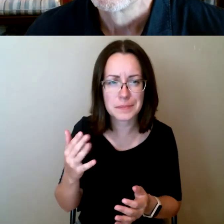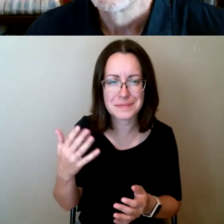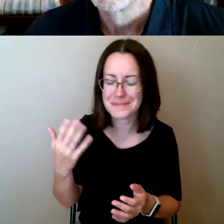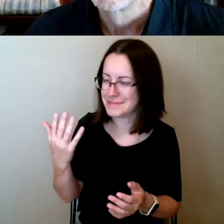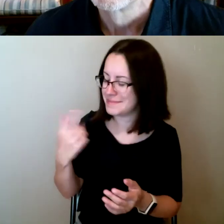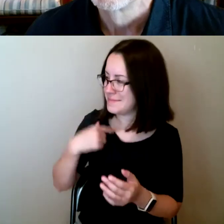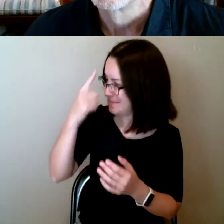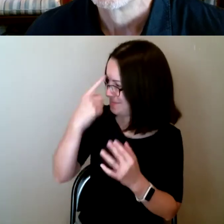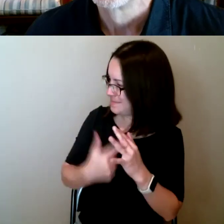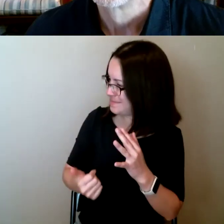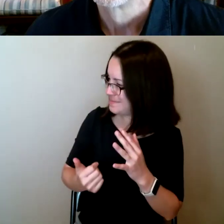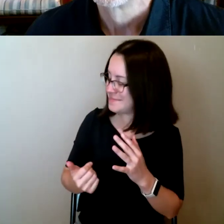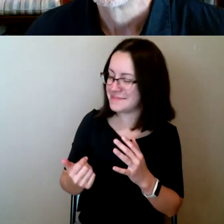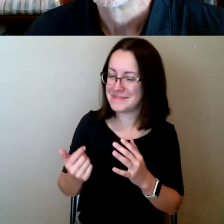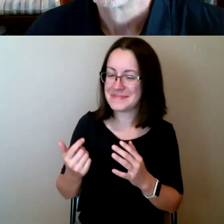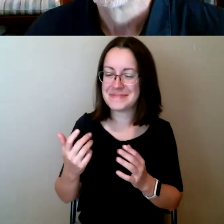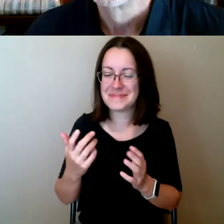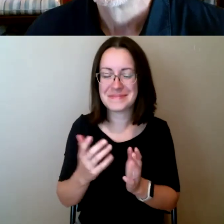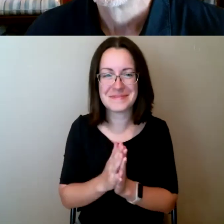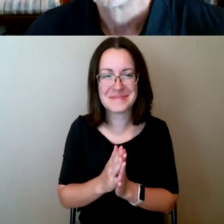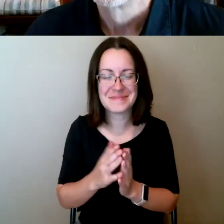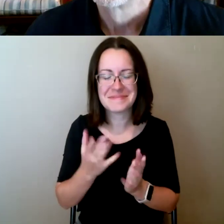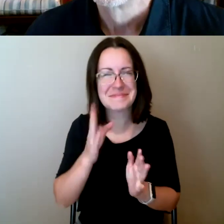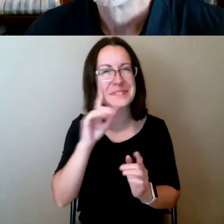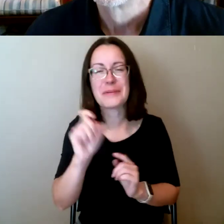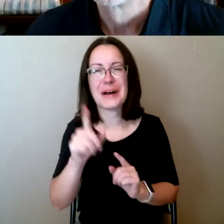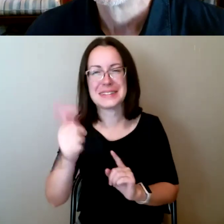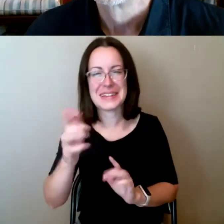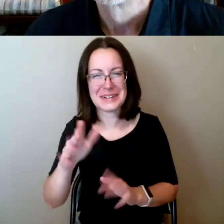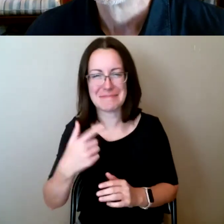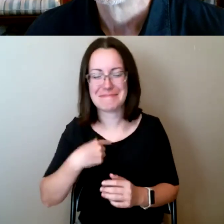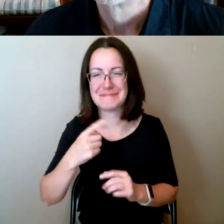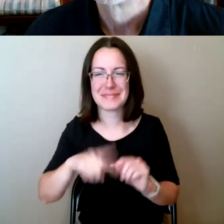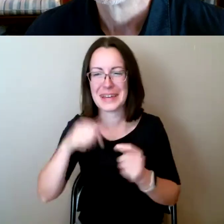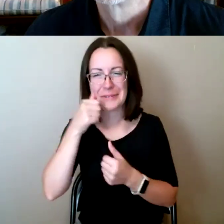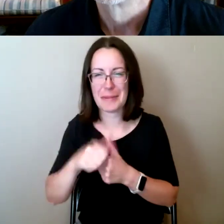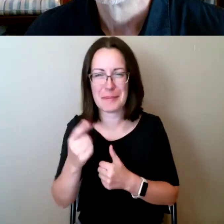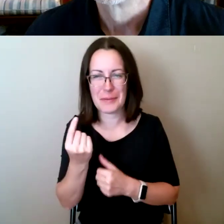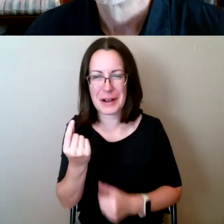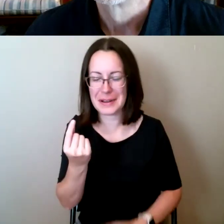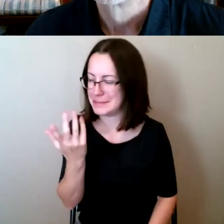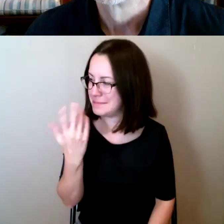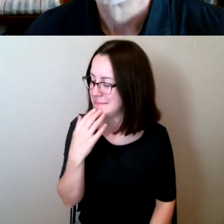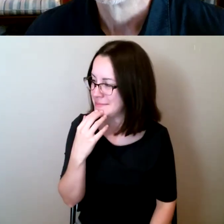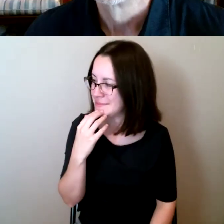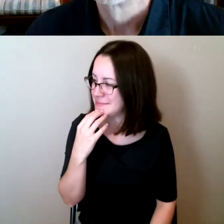to say goodbye. I'll ask you later if I can't remember what it had to do with. But um